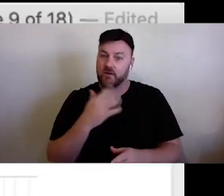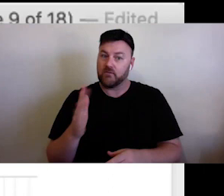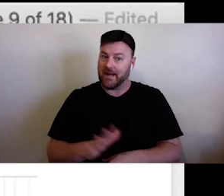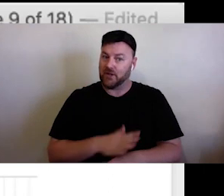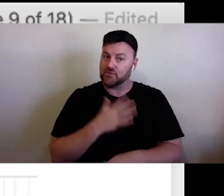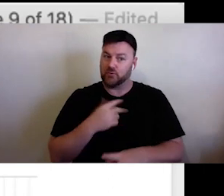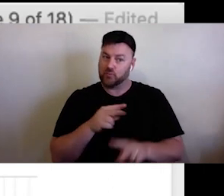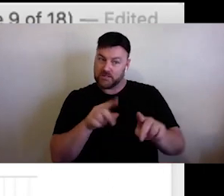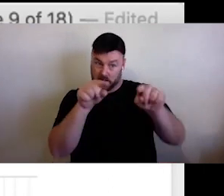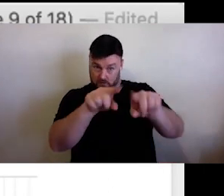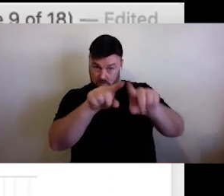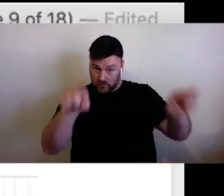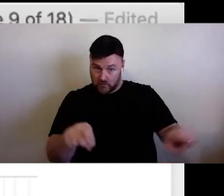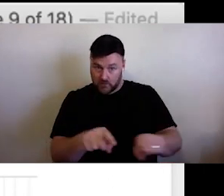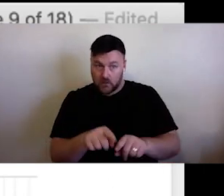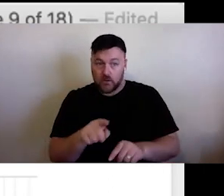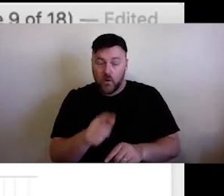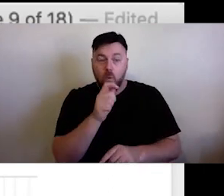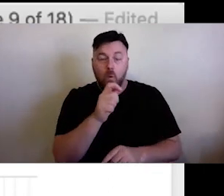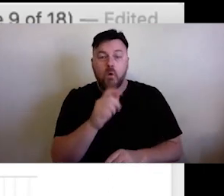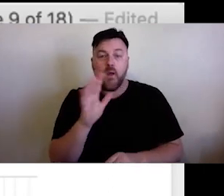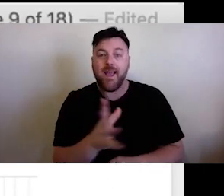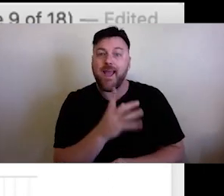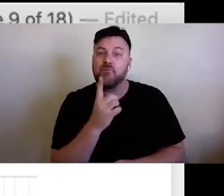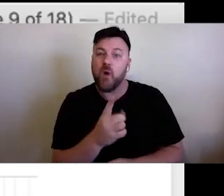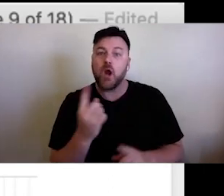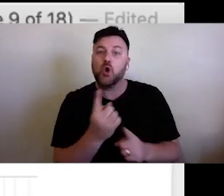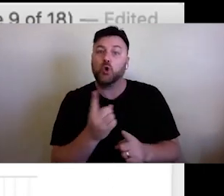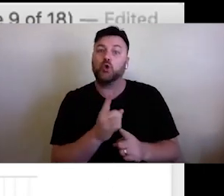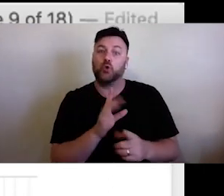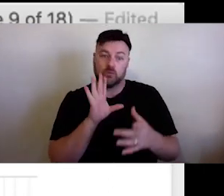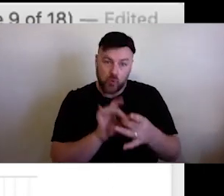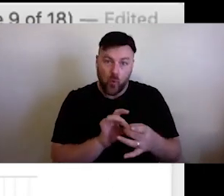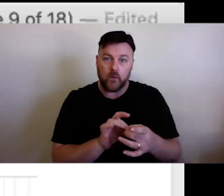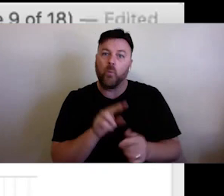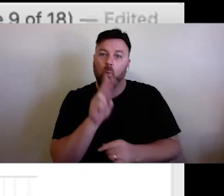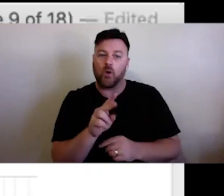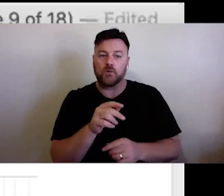performance. There's a little drup at 8:00pm where they, the analysts